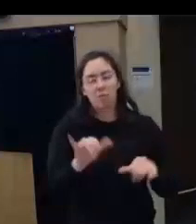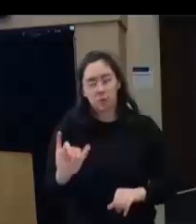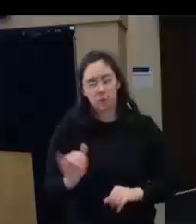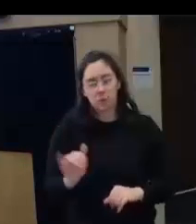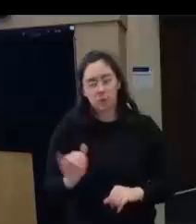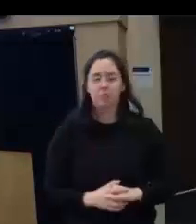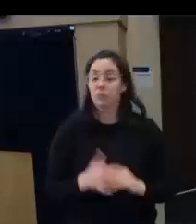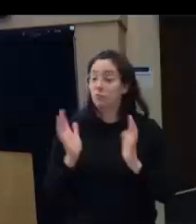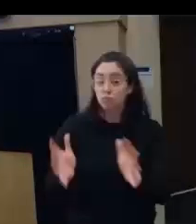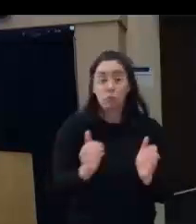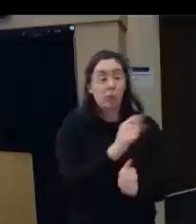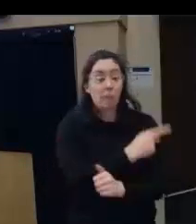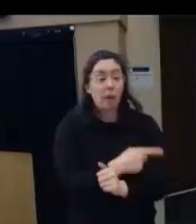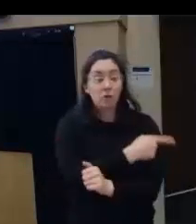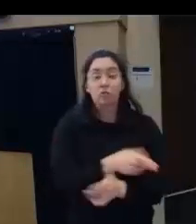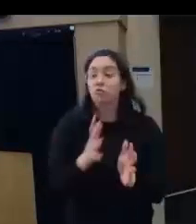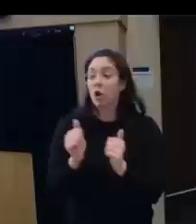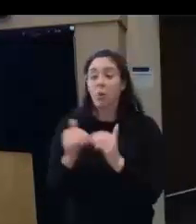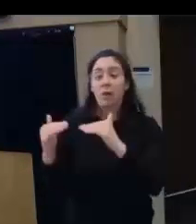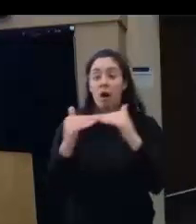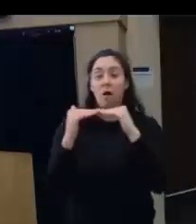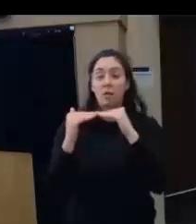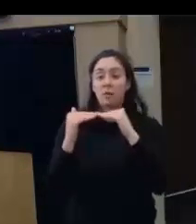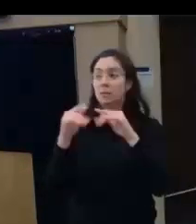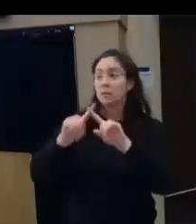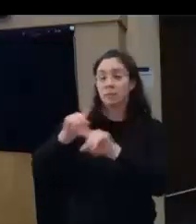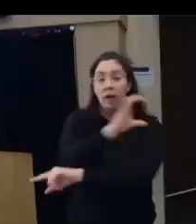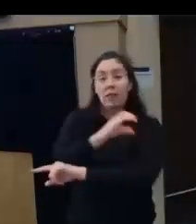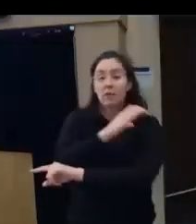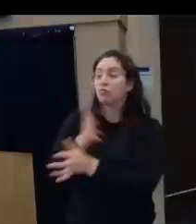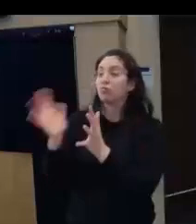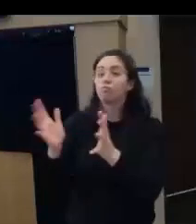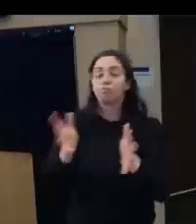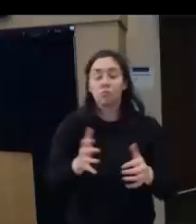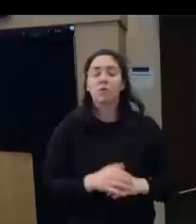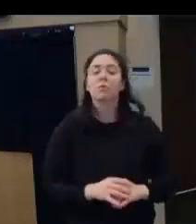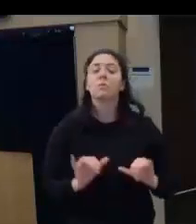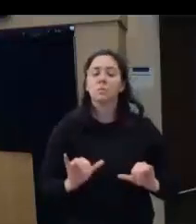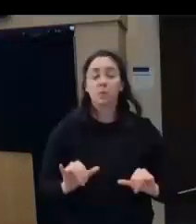talk to patients and when I talk to colleagues and and fellow clinicians I will say that emotional uh